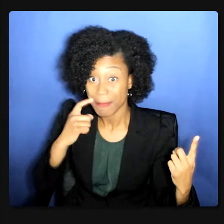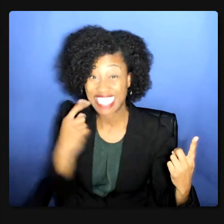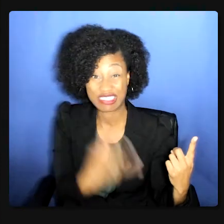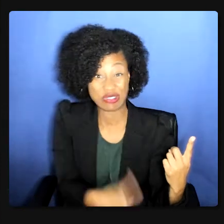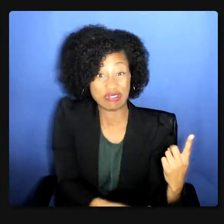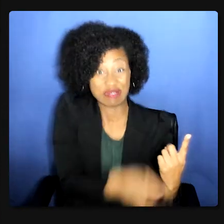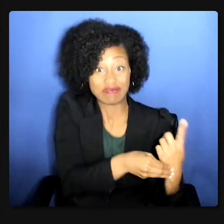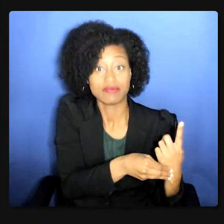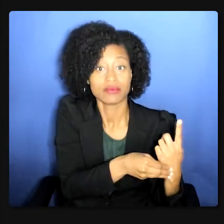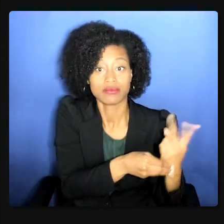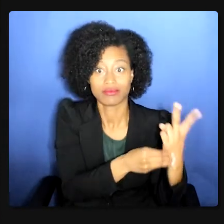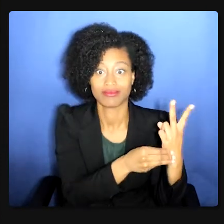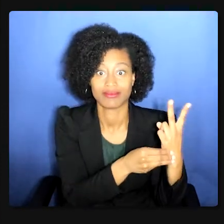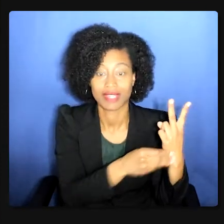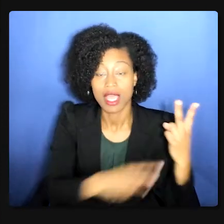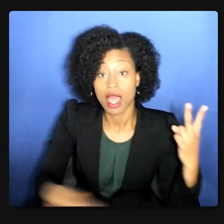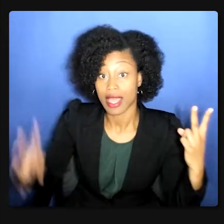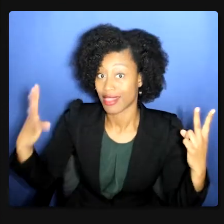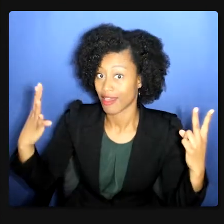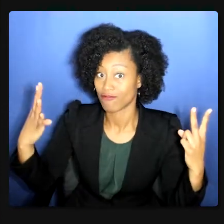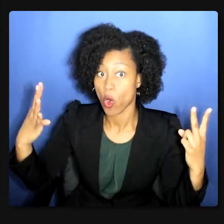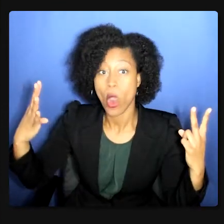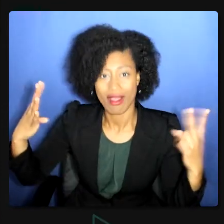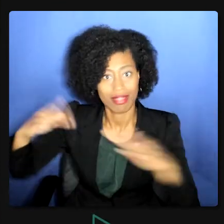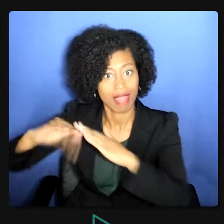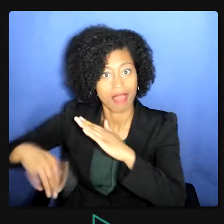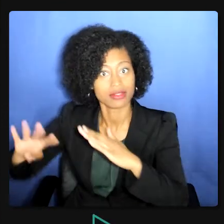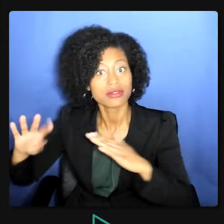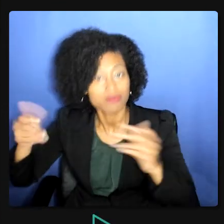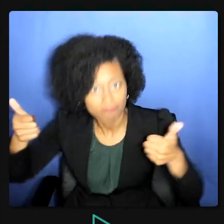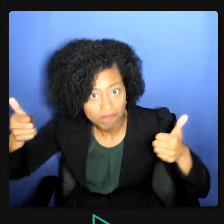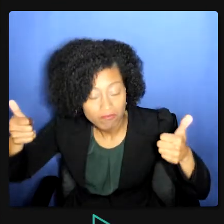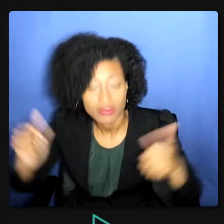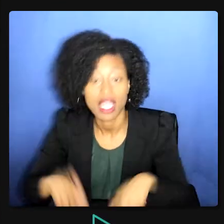[Dimitris] And we're less than four. -[Amie] Yep, still less than four. [Amie] Another game server is allocated.